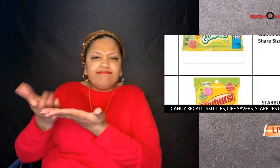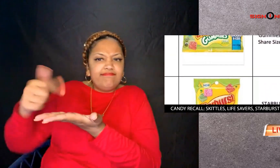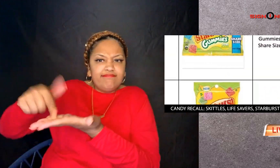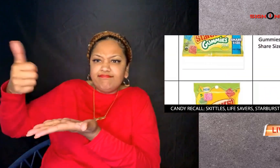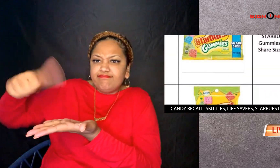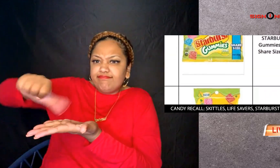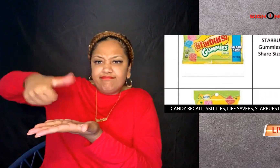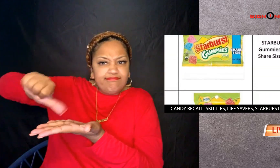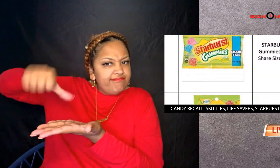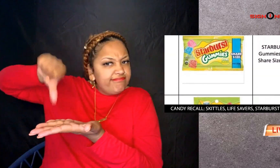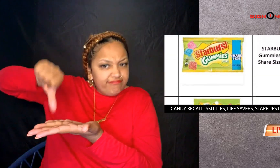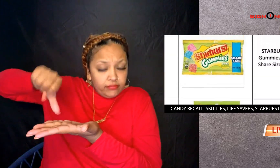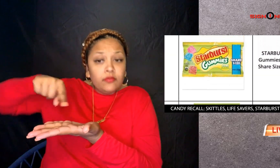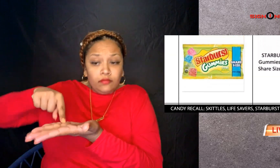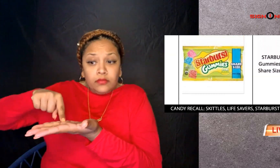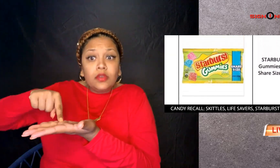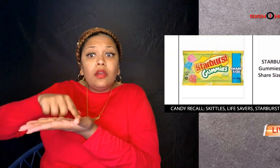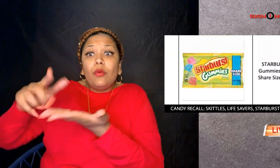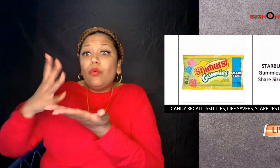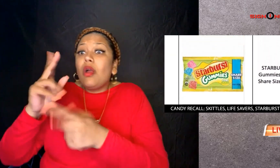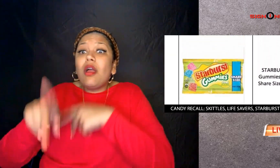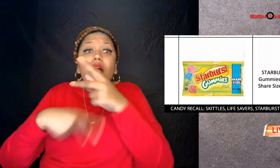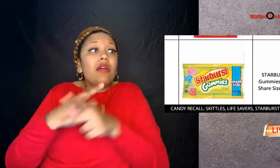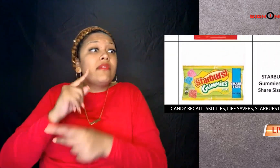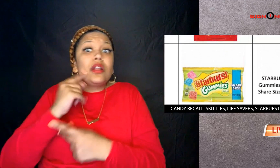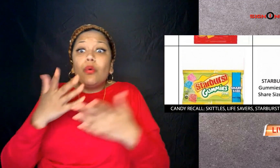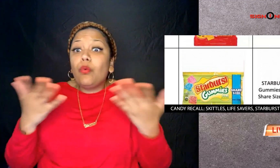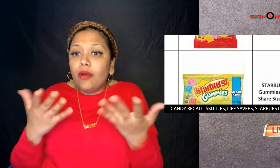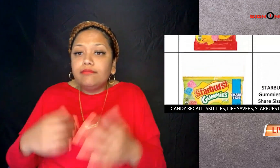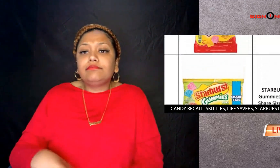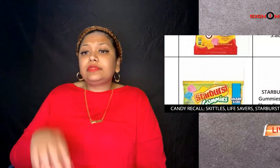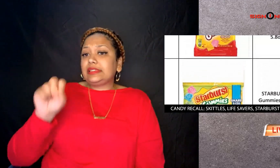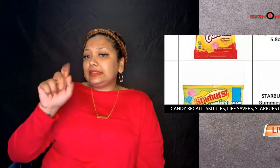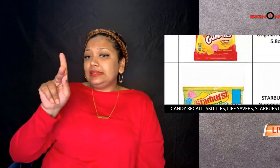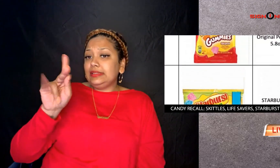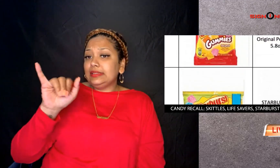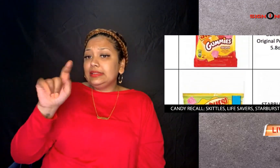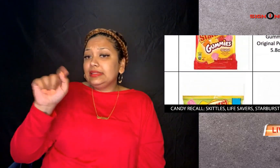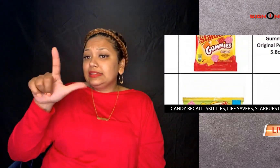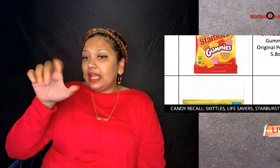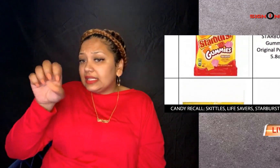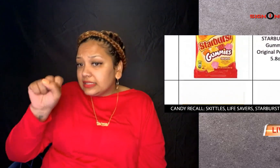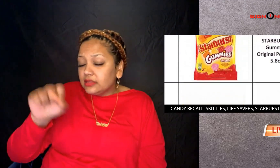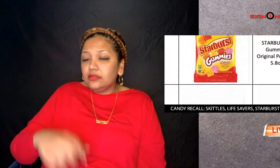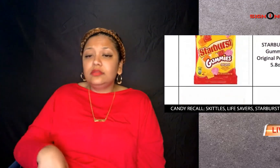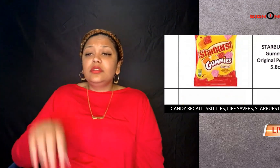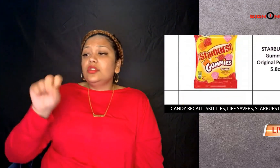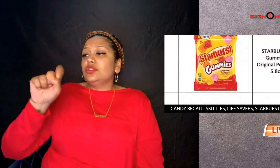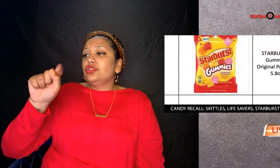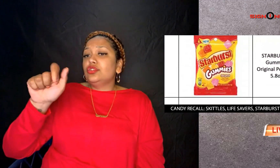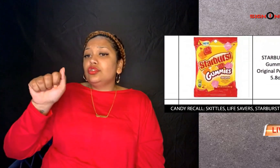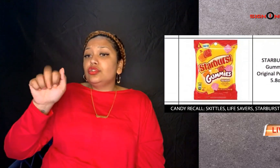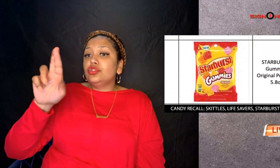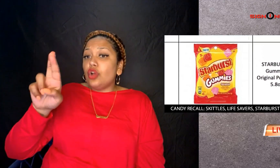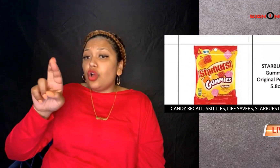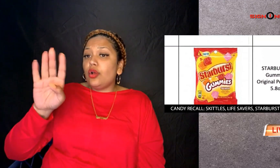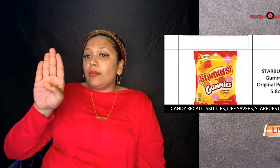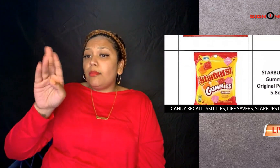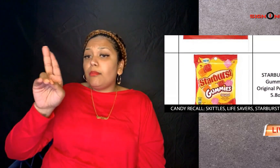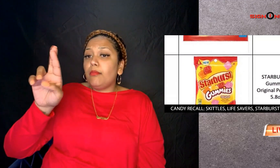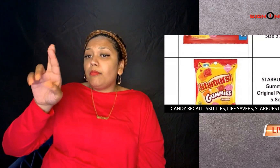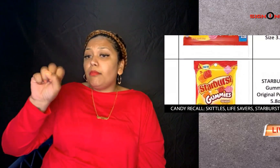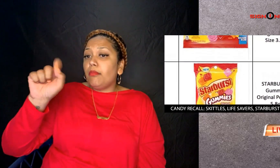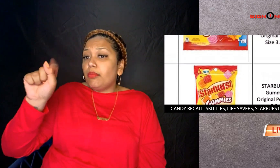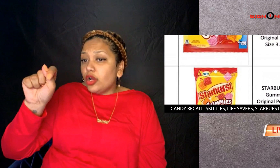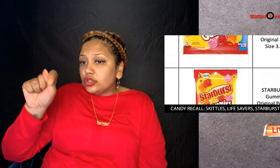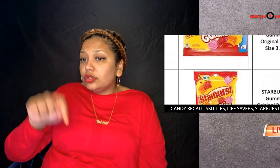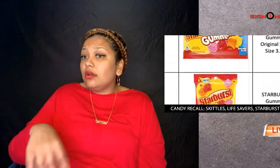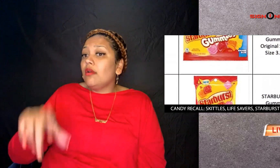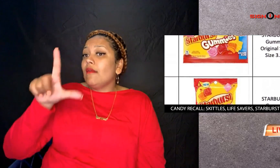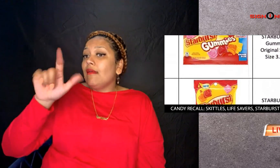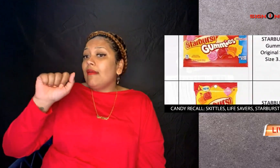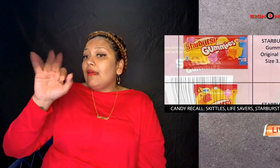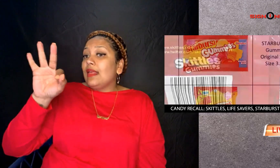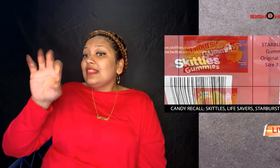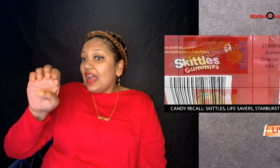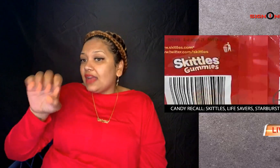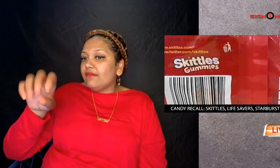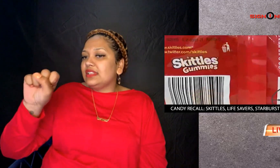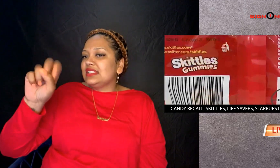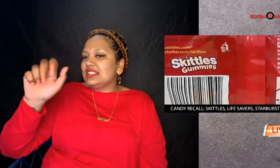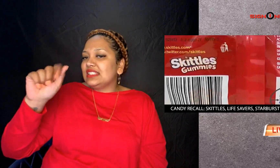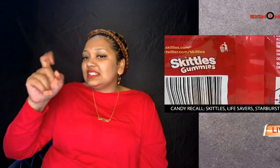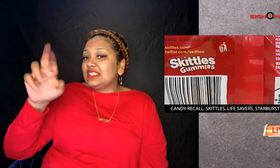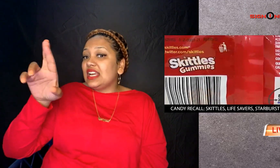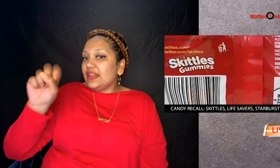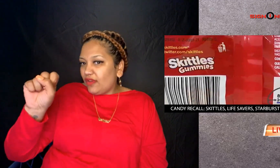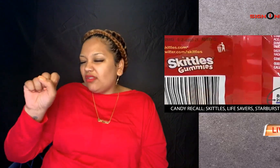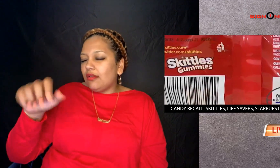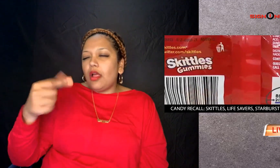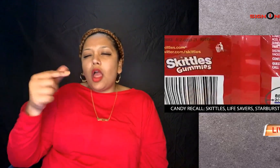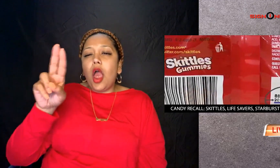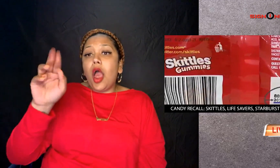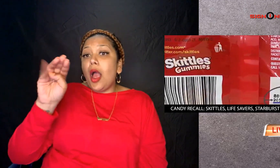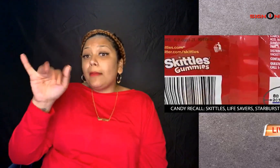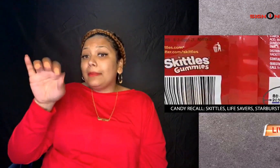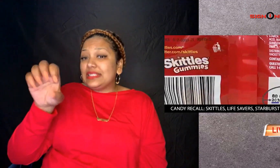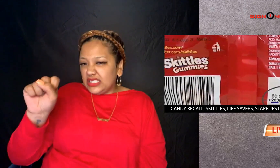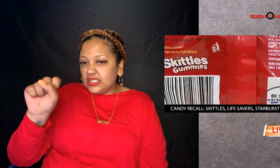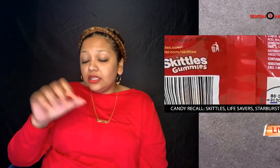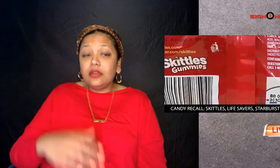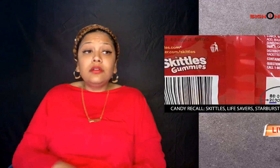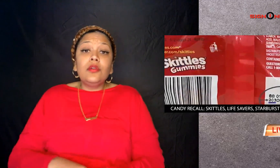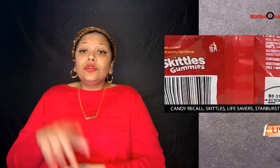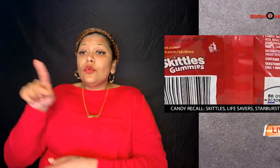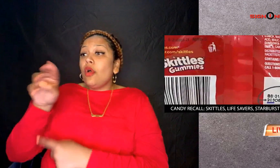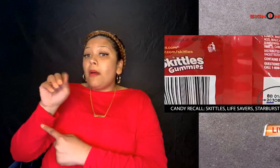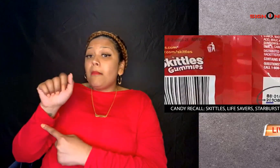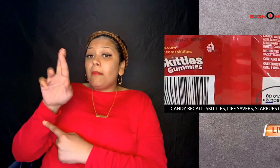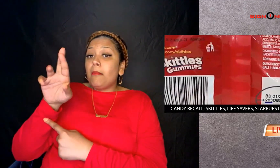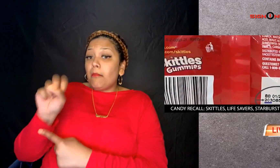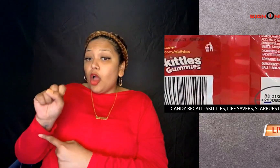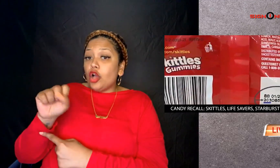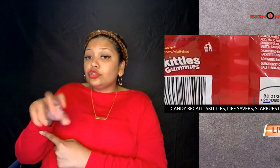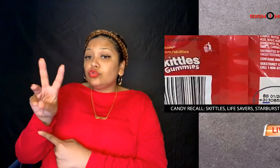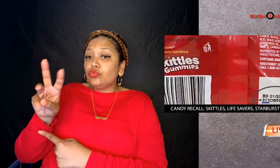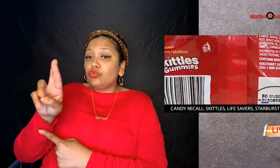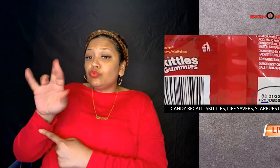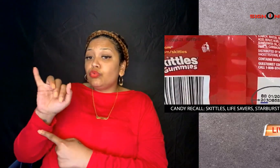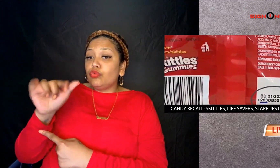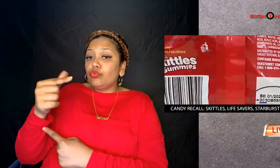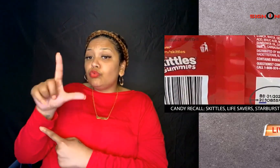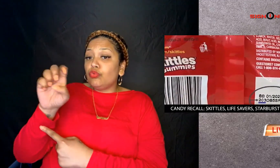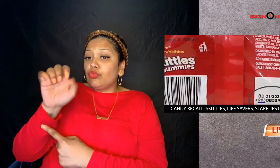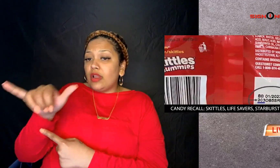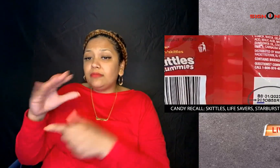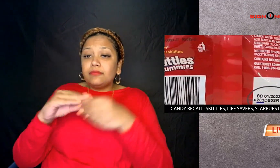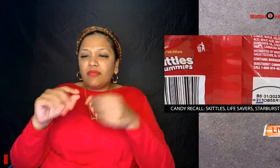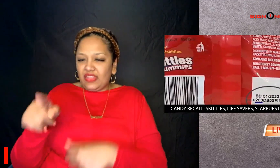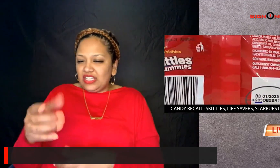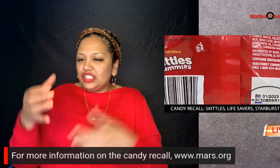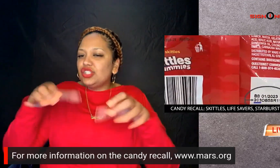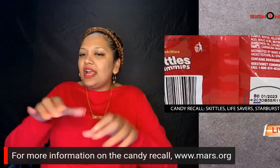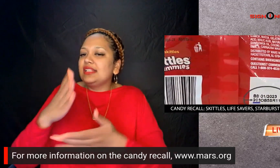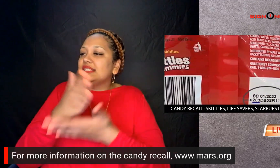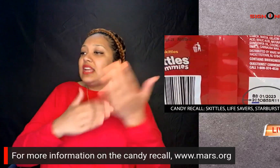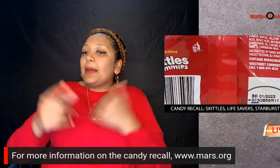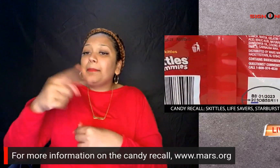there is a nationwide recall of skittles starburst and lifesaver gummies